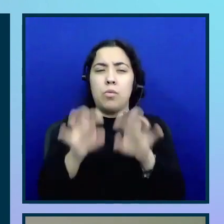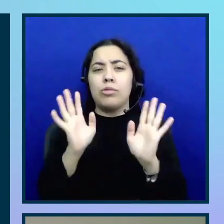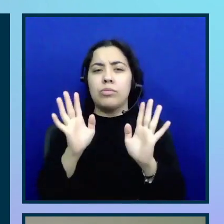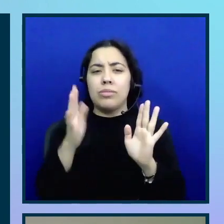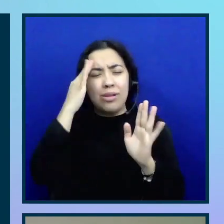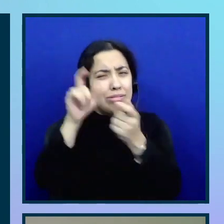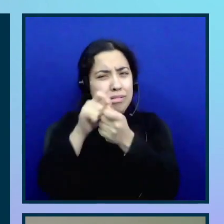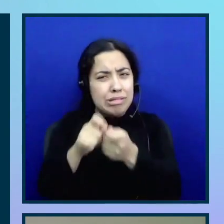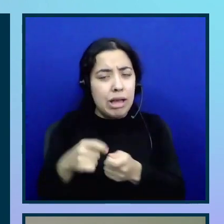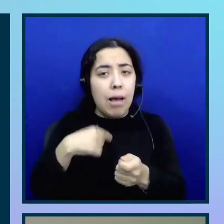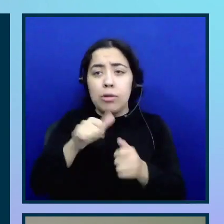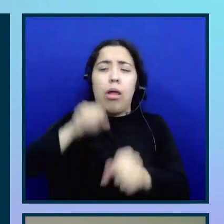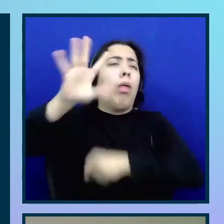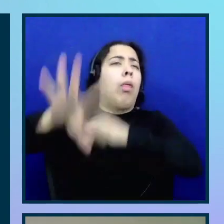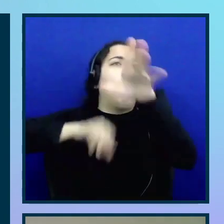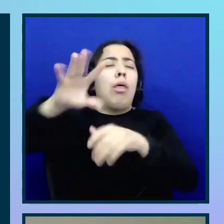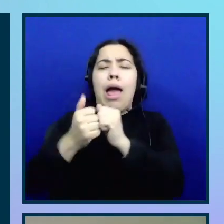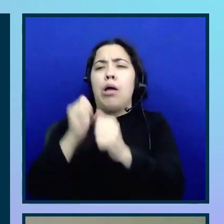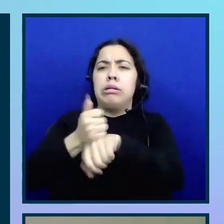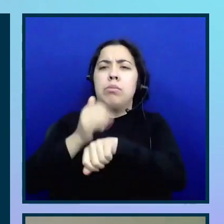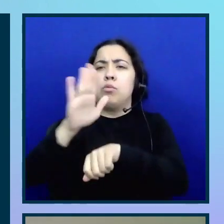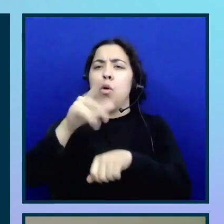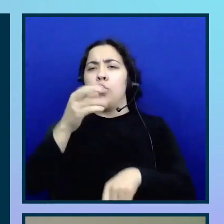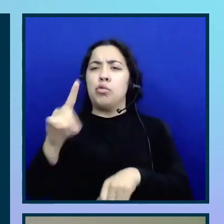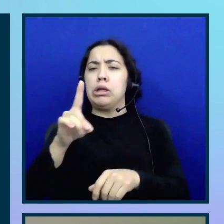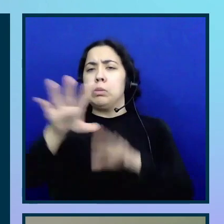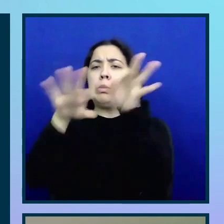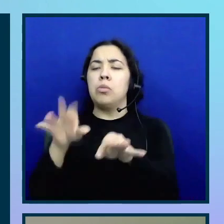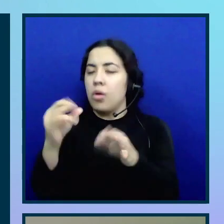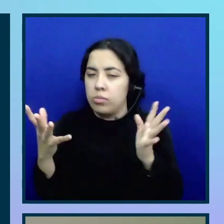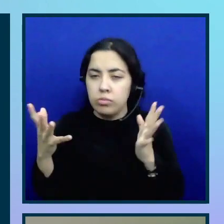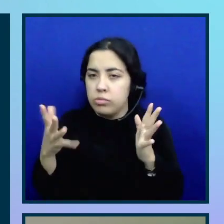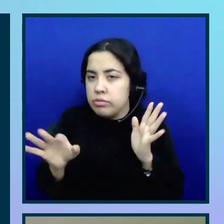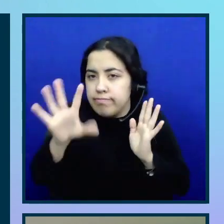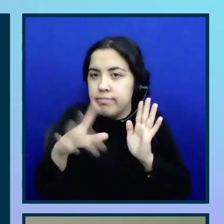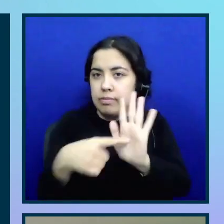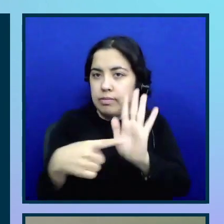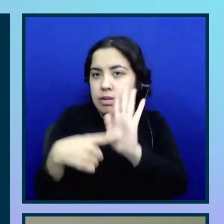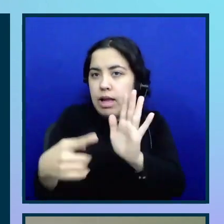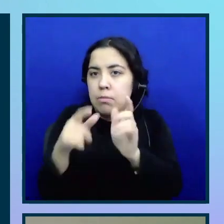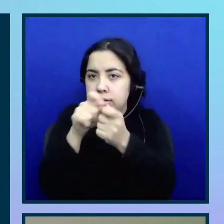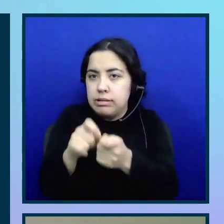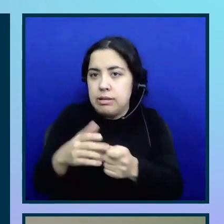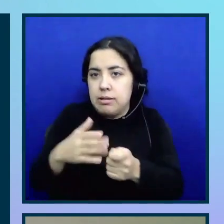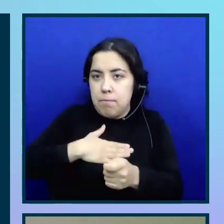I'm not trying to tell you how to build a grid right now. I'm just giving this stuff as examples of the sort of detail I go into when I'm trying to figure out like,